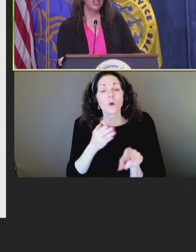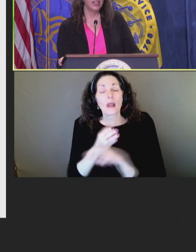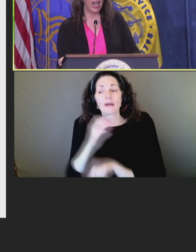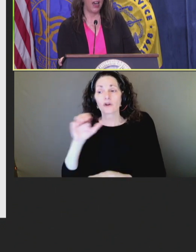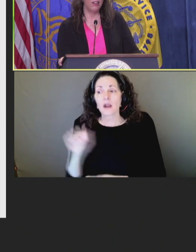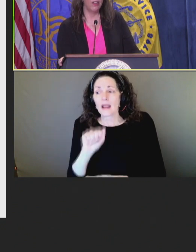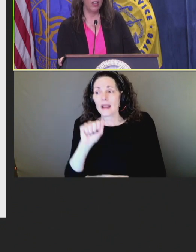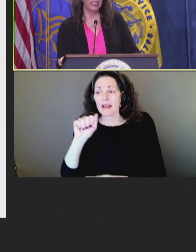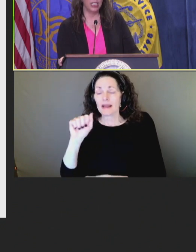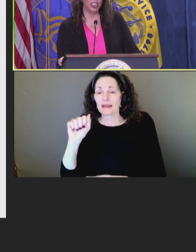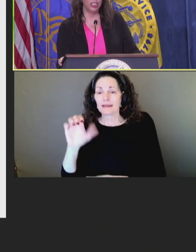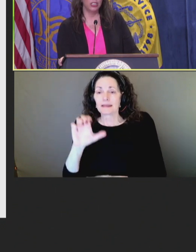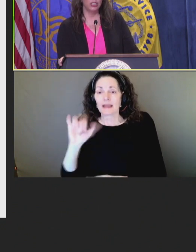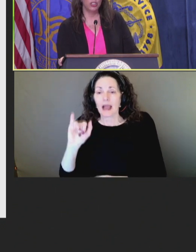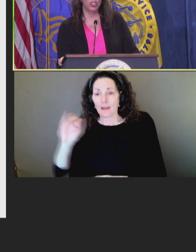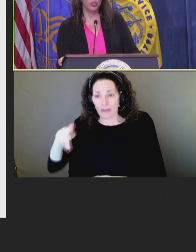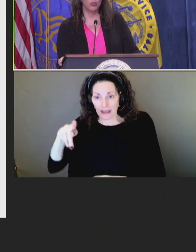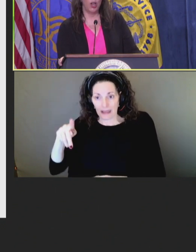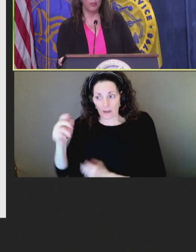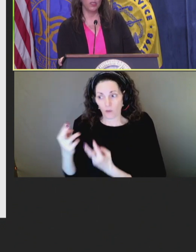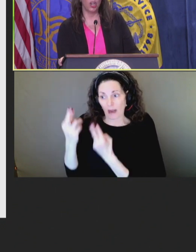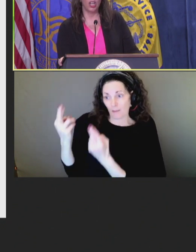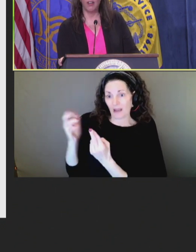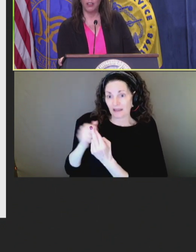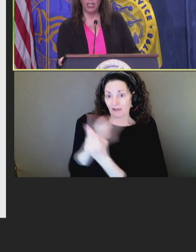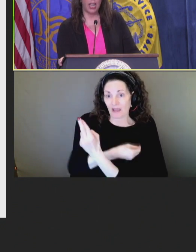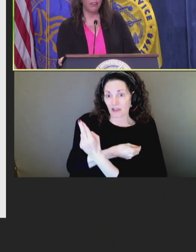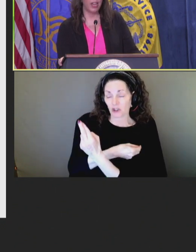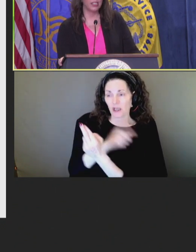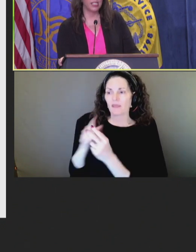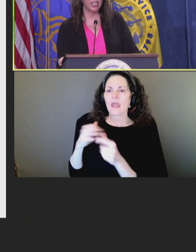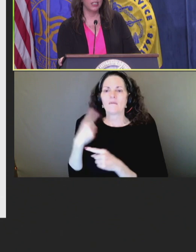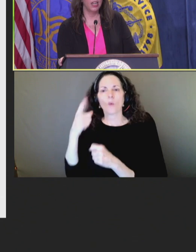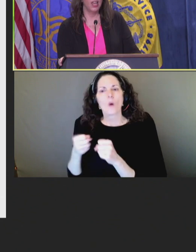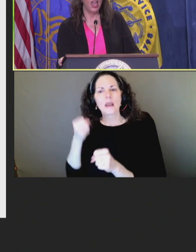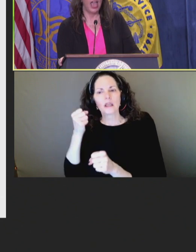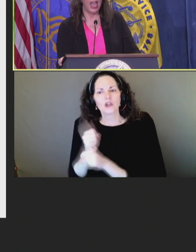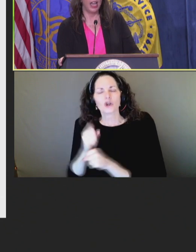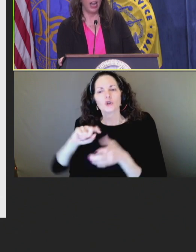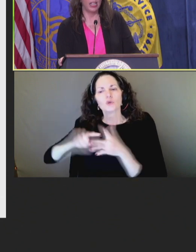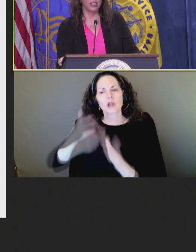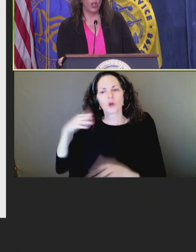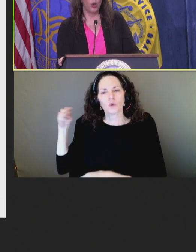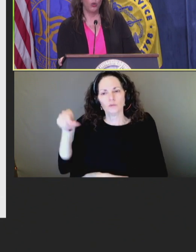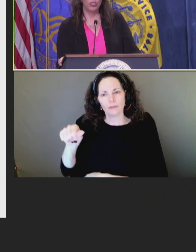they have a year to start covering that vaccine. And so, nirsevimab,